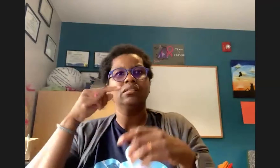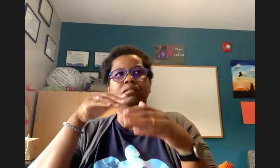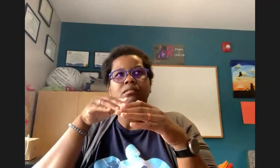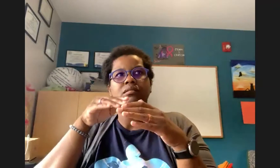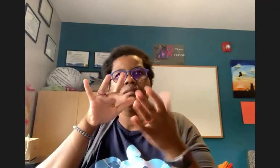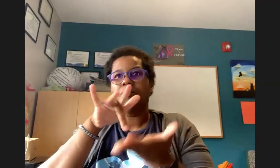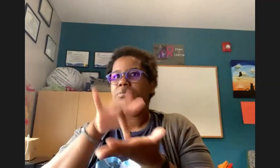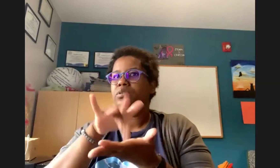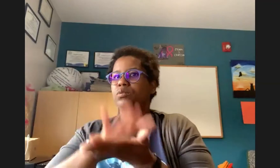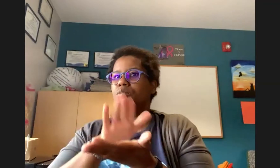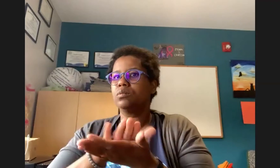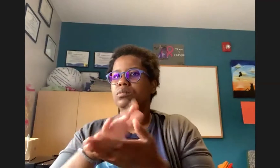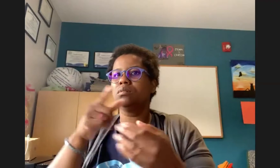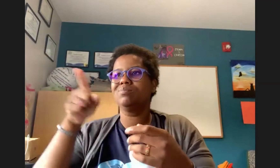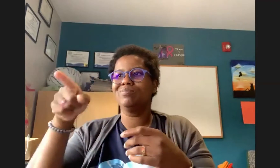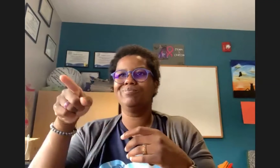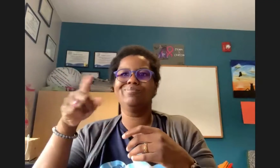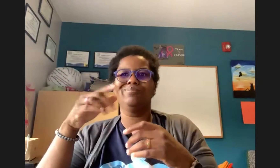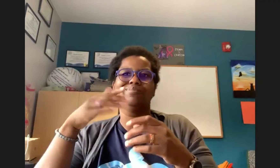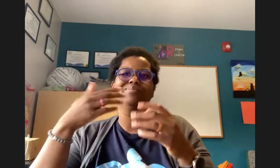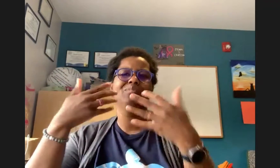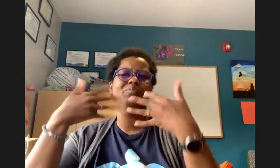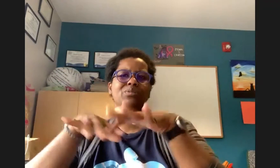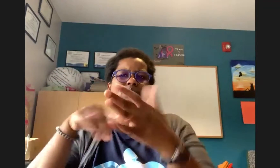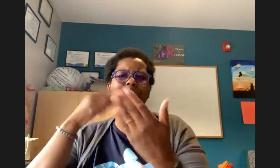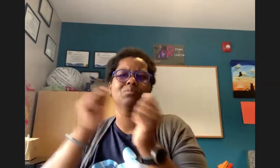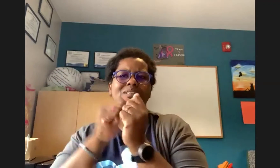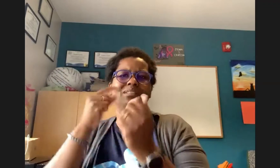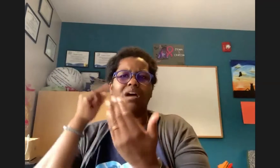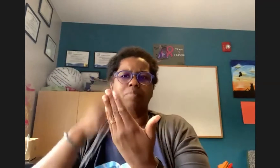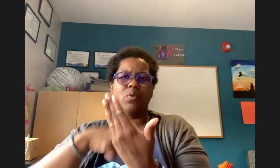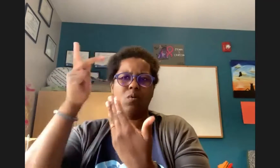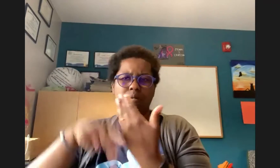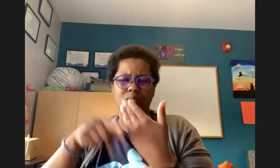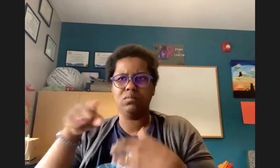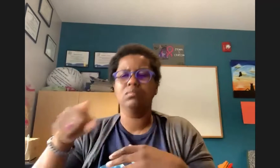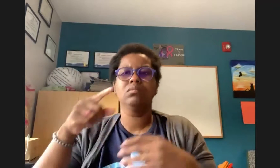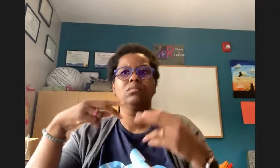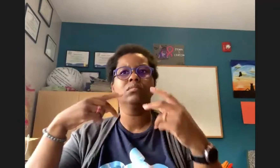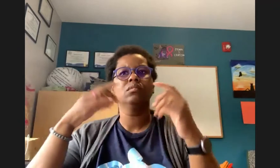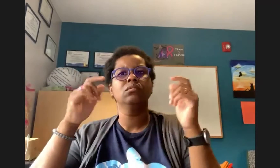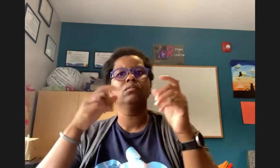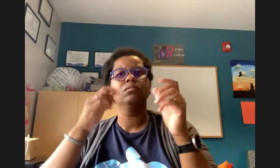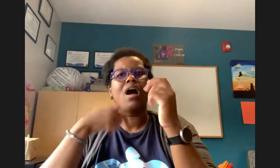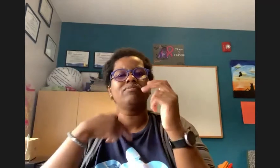When I went to middle school, I went to my local public high school in a mainstream program.